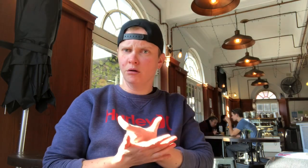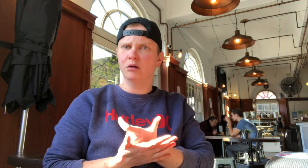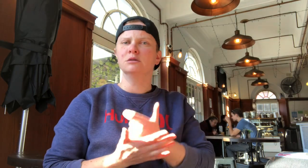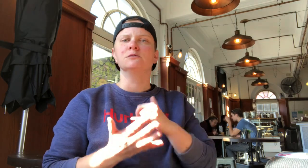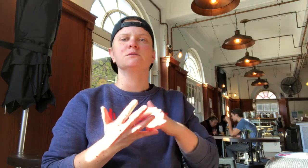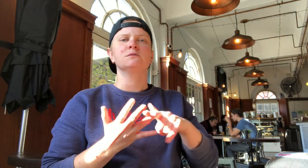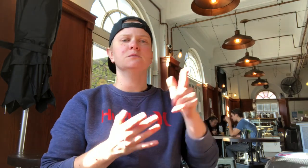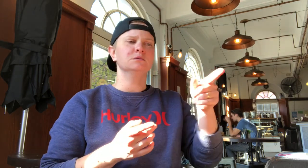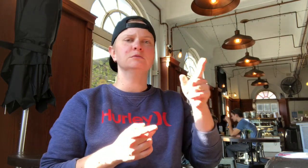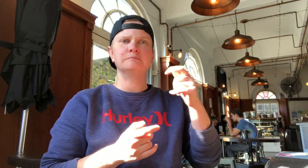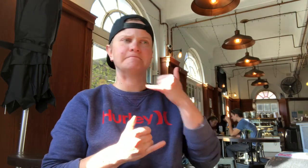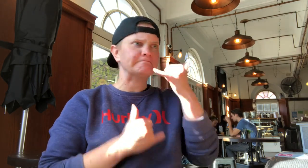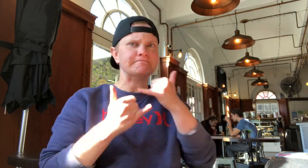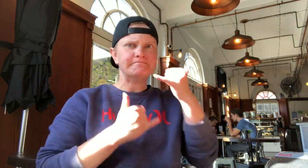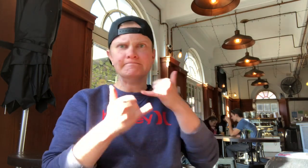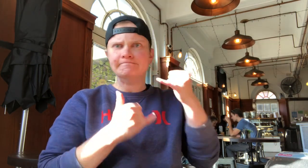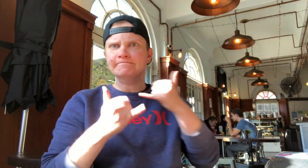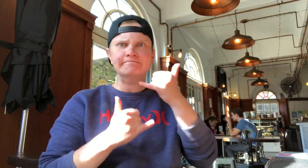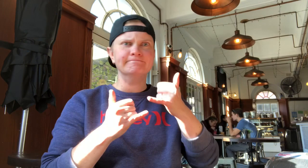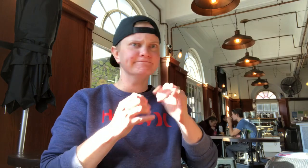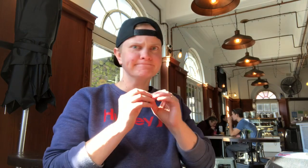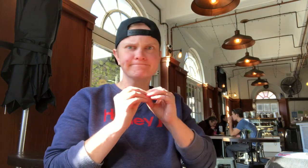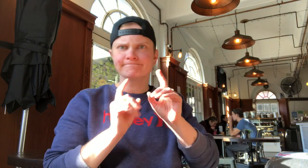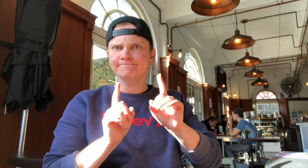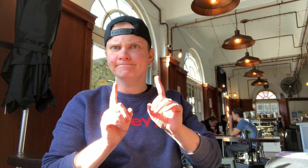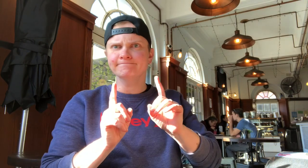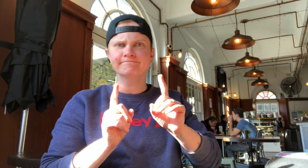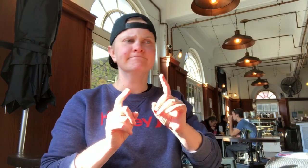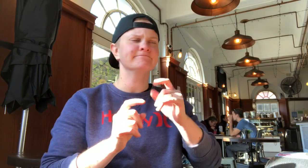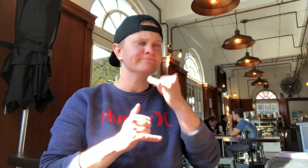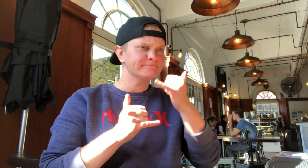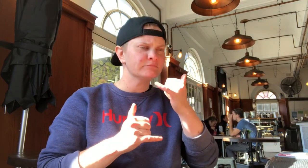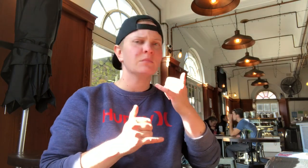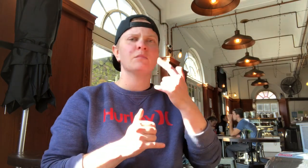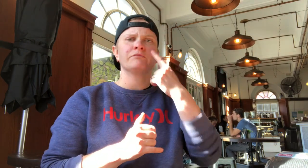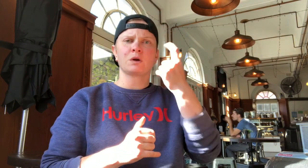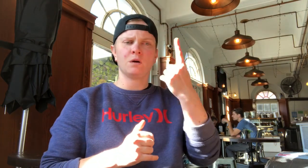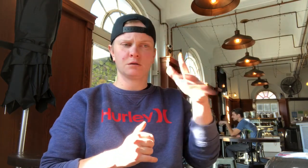My GP went to making phone calls immediately, sorting out with the testosterone shot and found a place